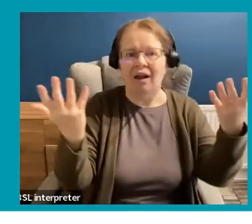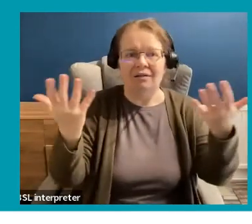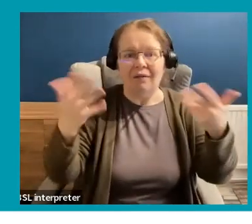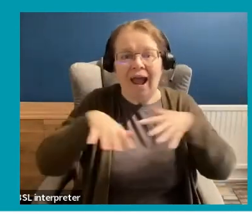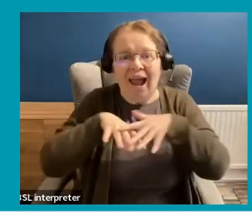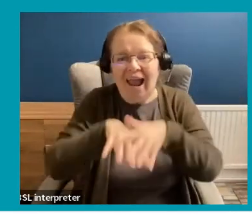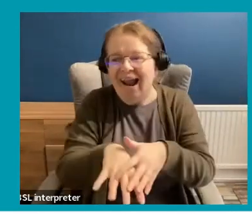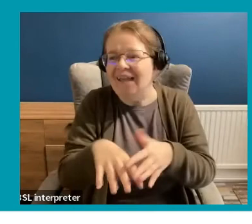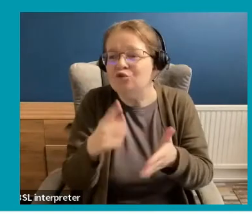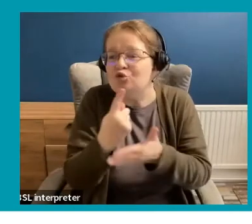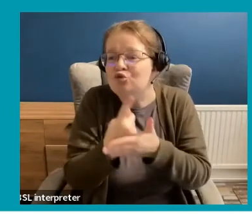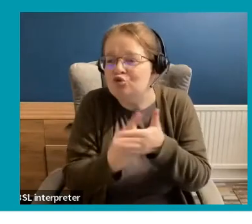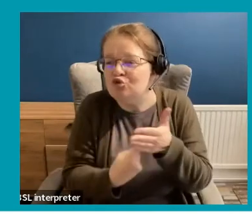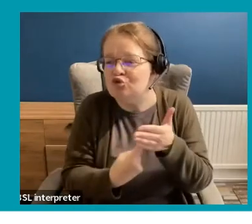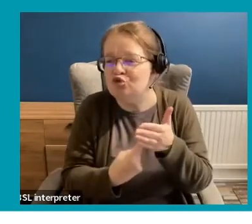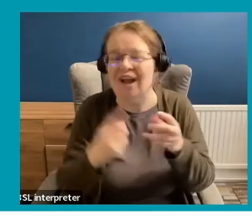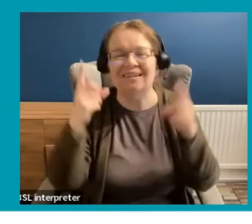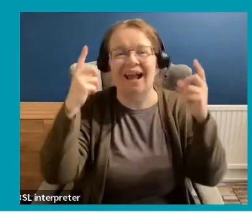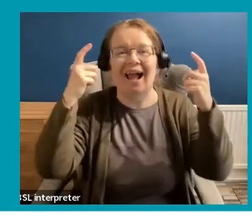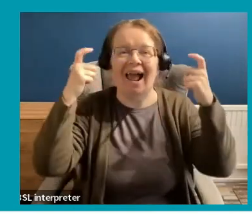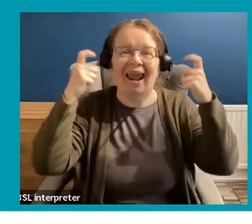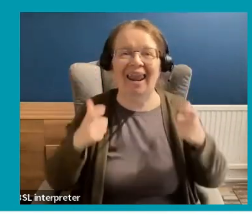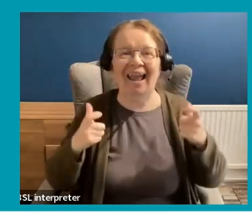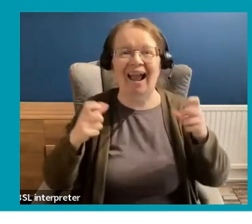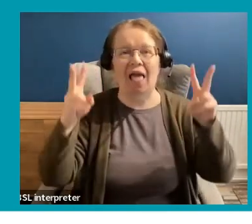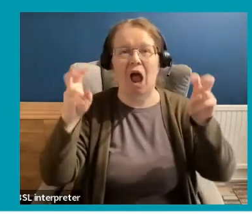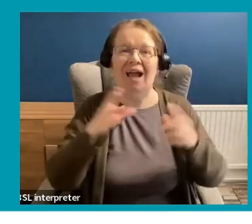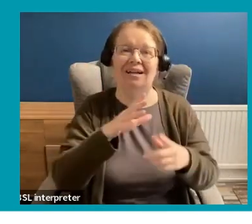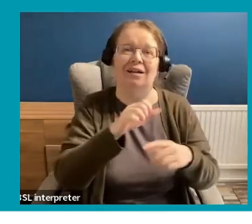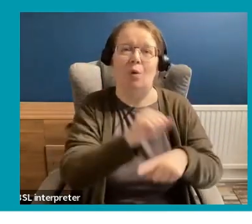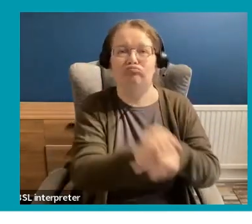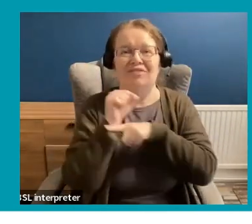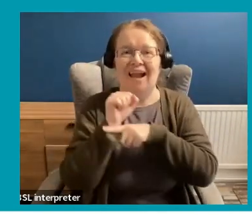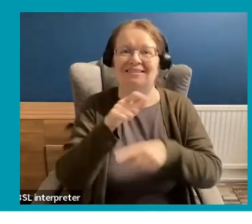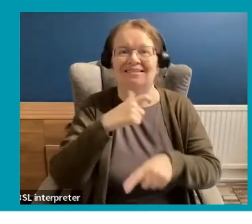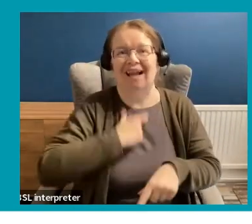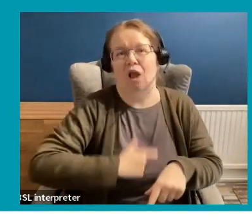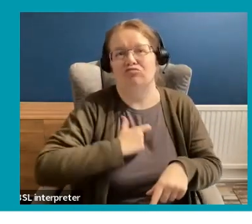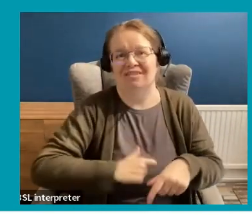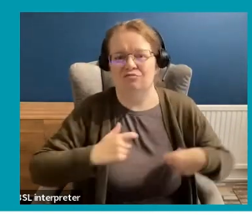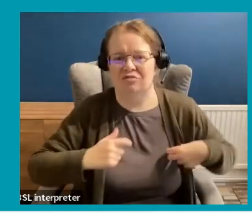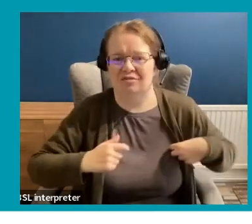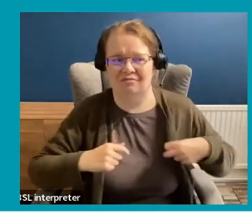not just about the legal definition of those protected characteristics. And that's much better place to work for everybody in the organization.